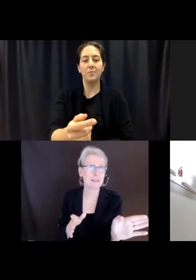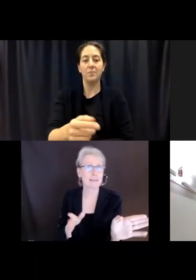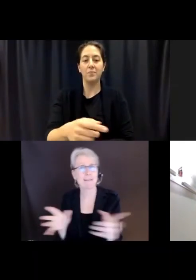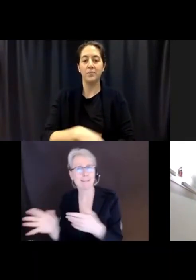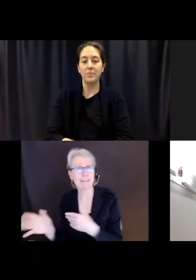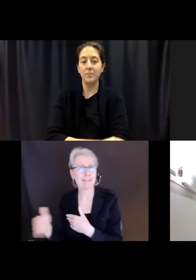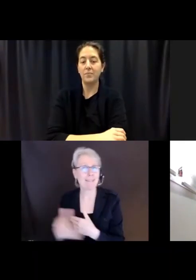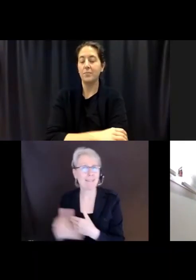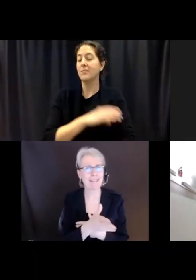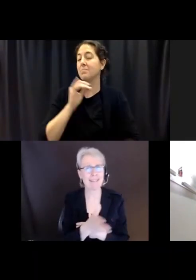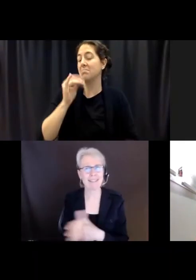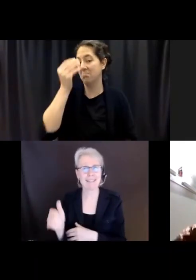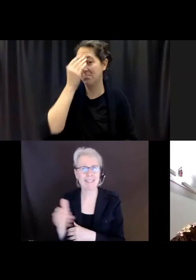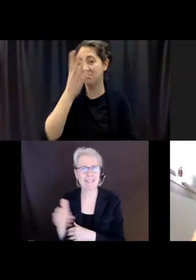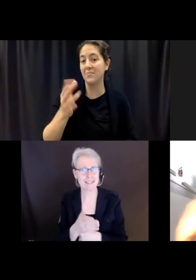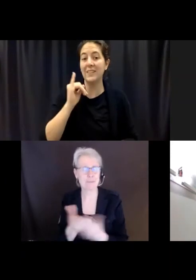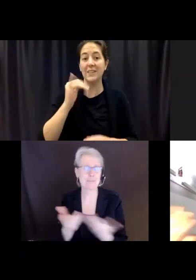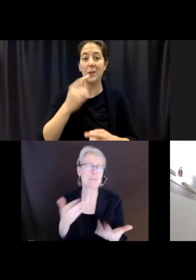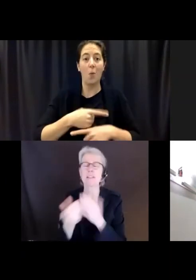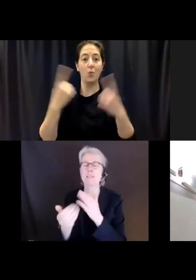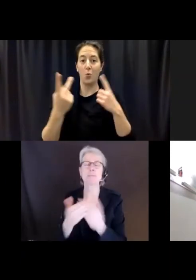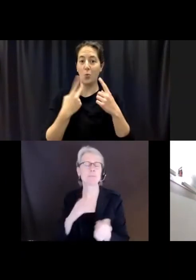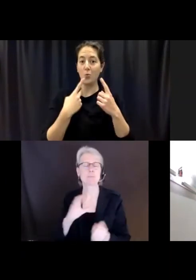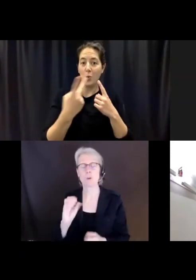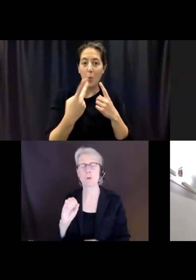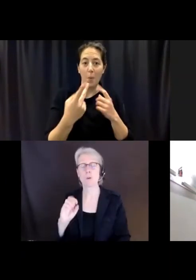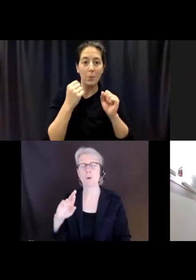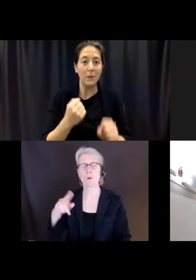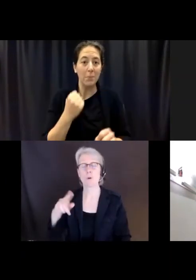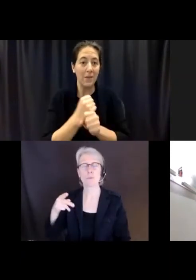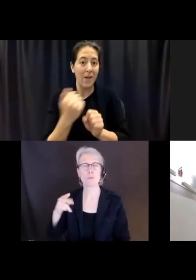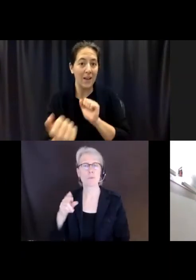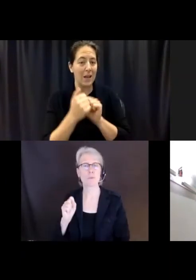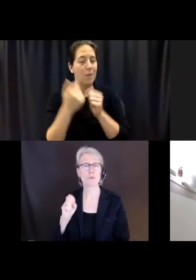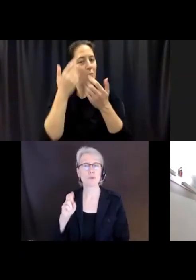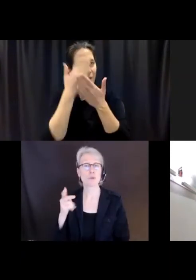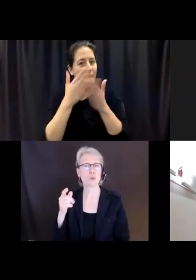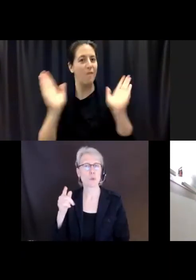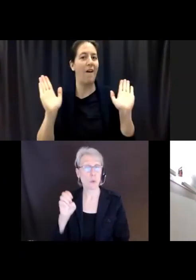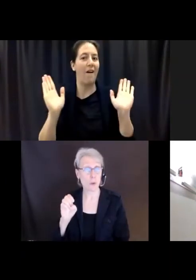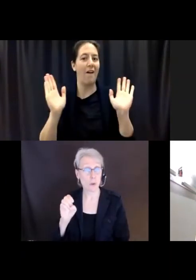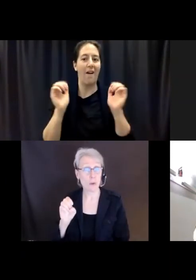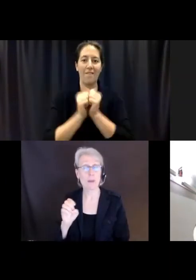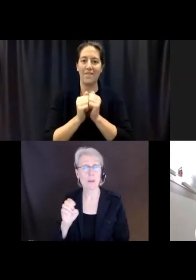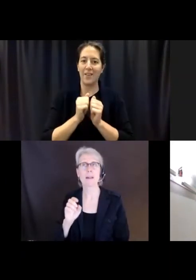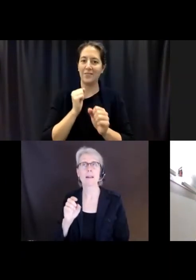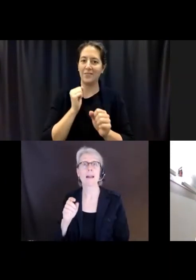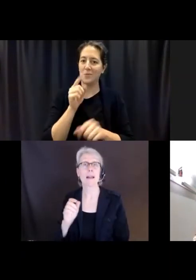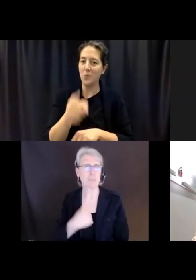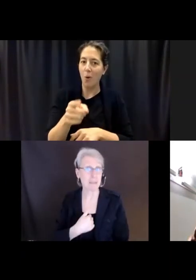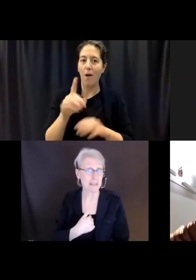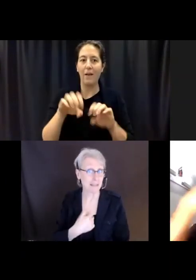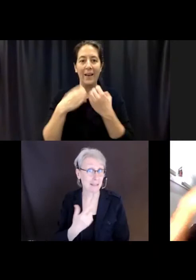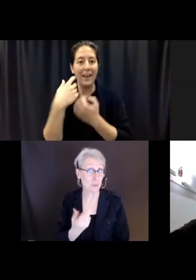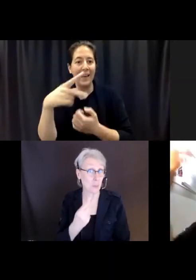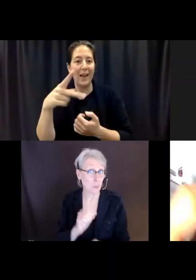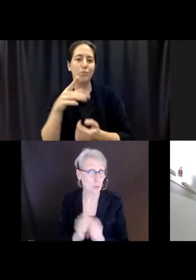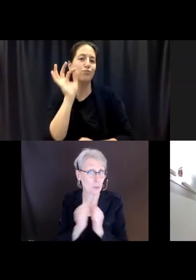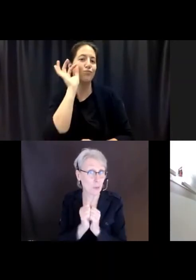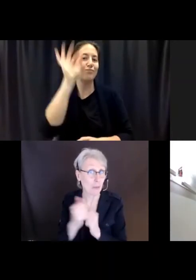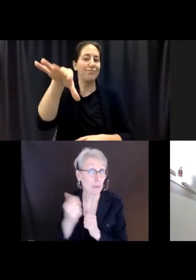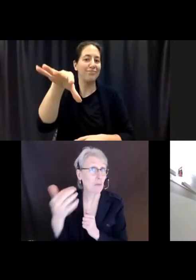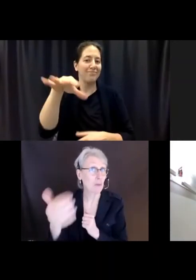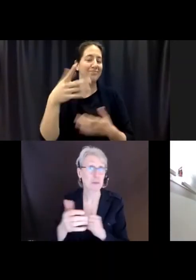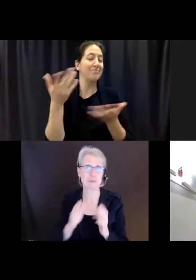THAT IF CORPUSCULE AND MYSELF AGAIN WORK TOGETHER IN THE FUTURE, I'M OPEN TO THAT. >> Maxime: